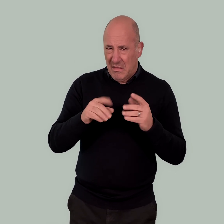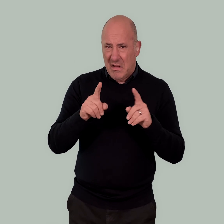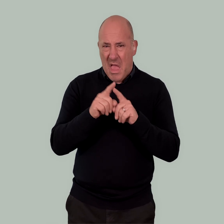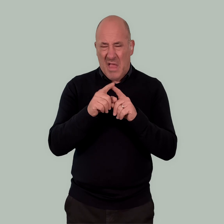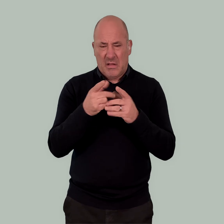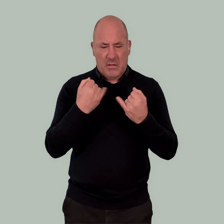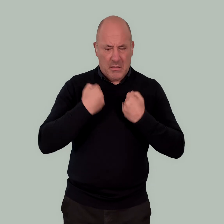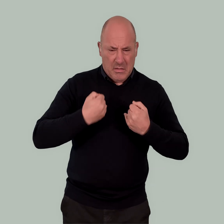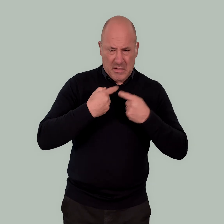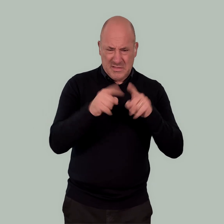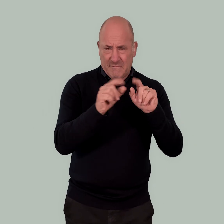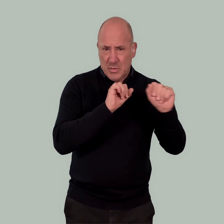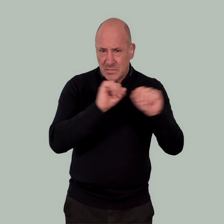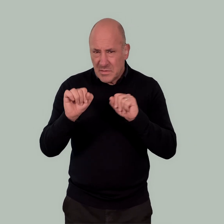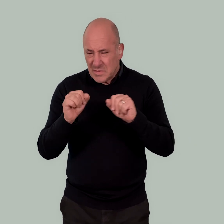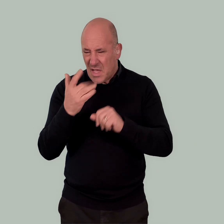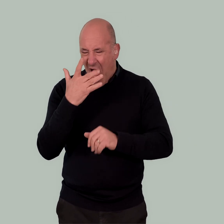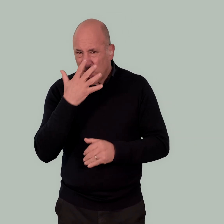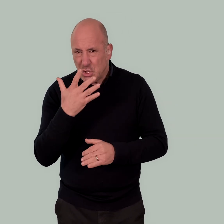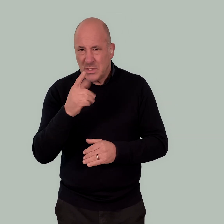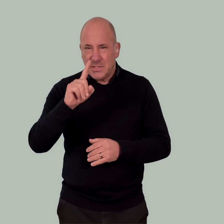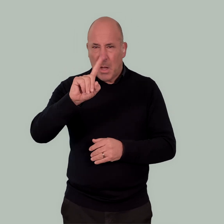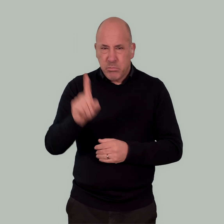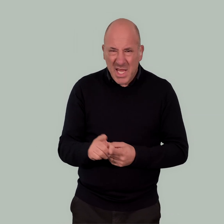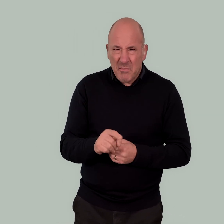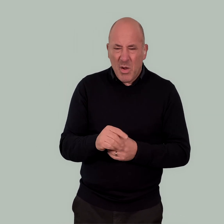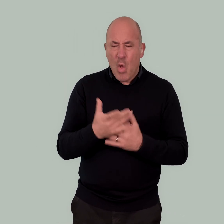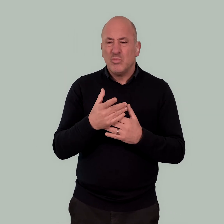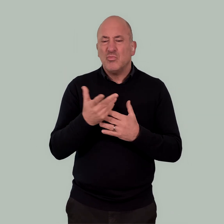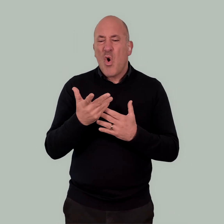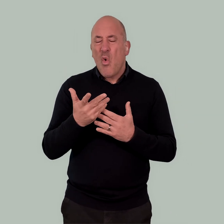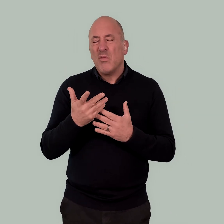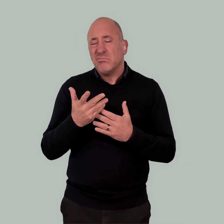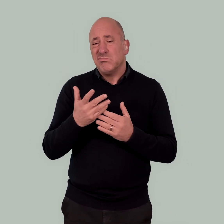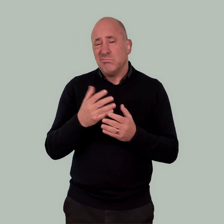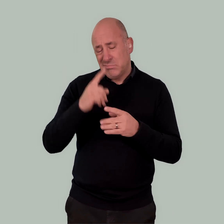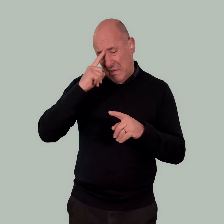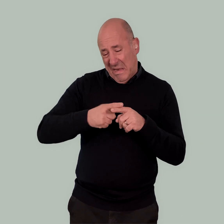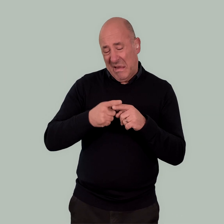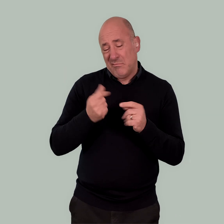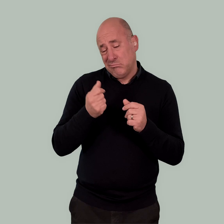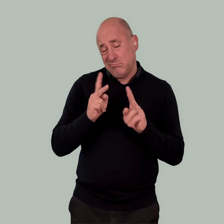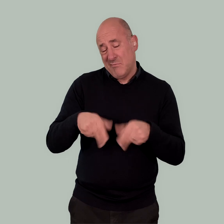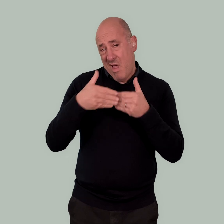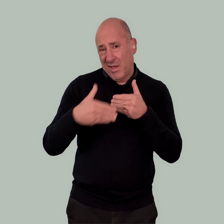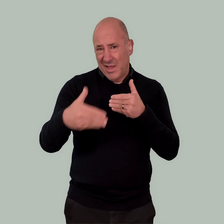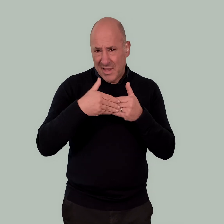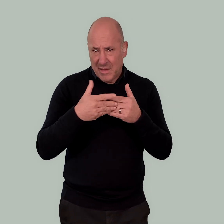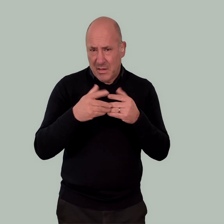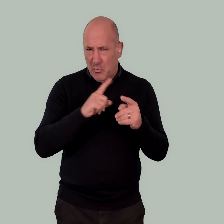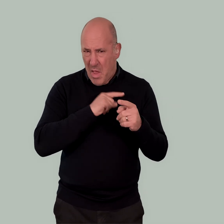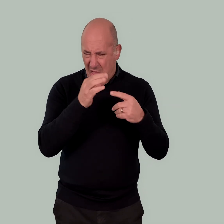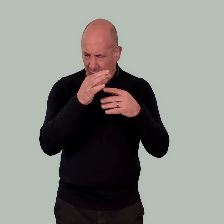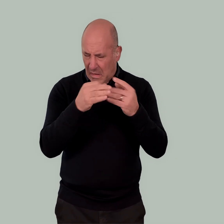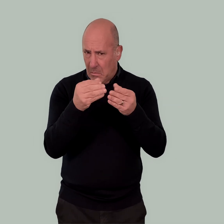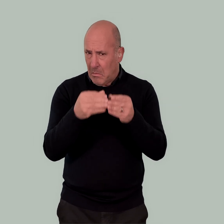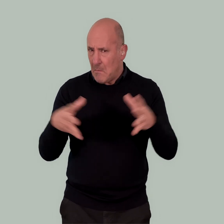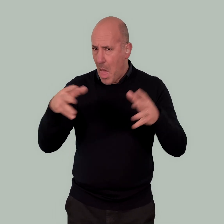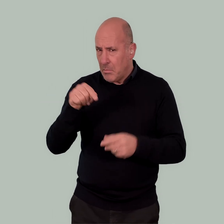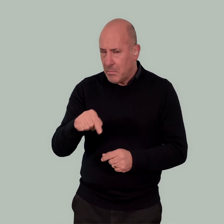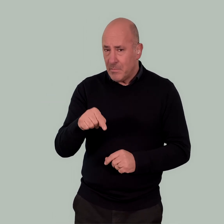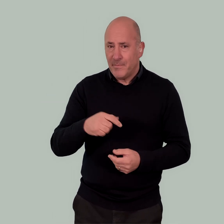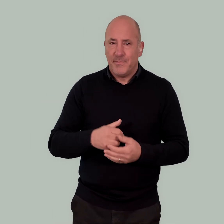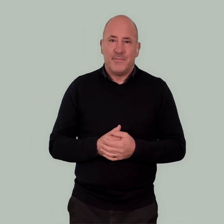including different conditions, ages, people, and terminal illness